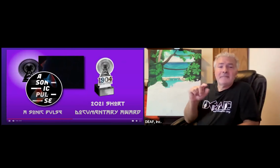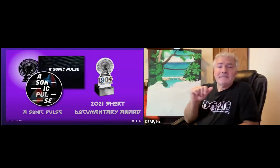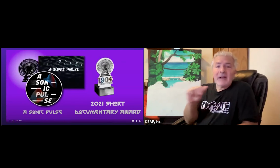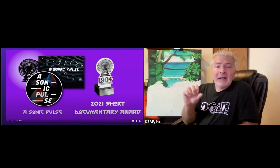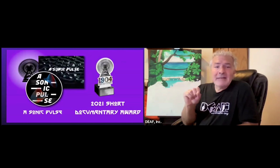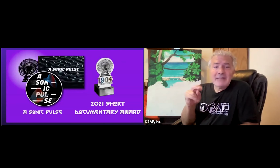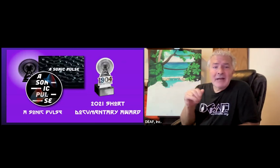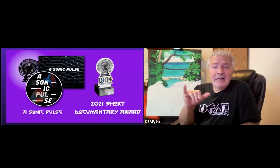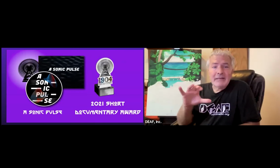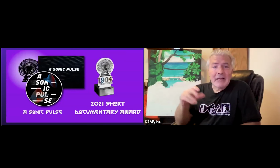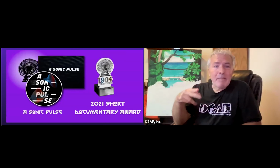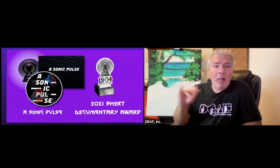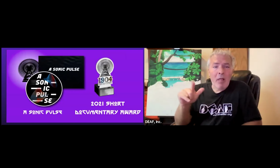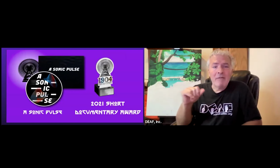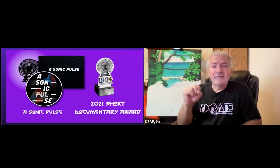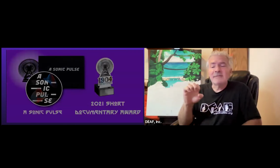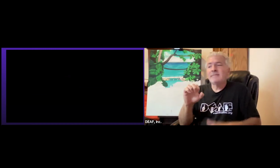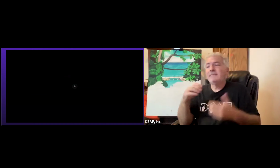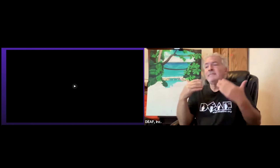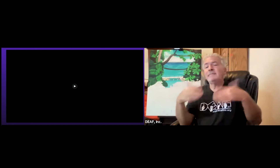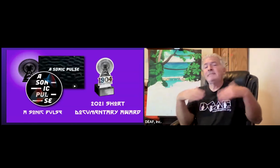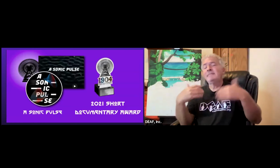A Sonic Pulse.